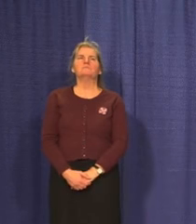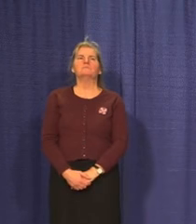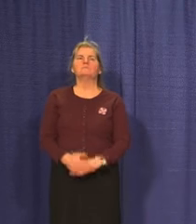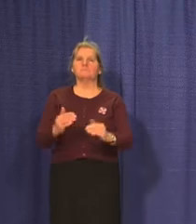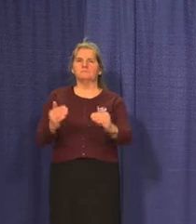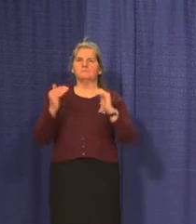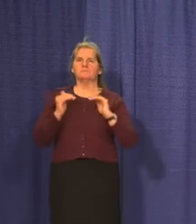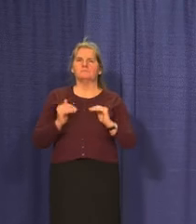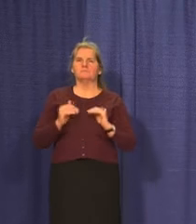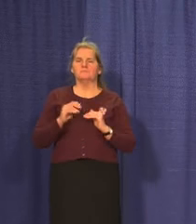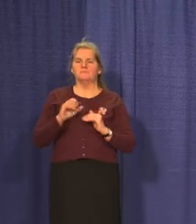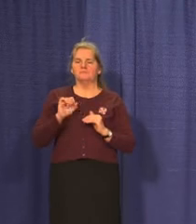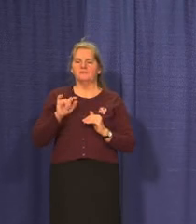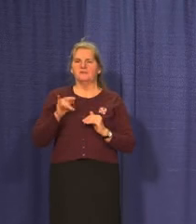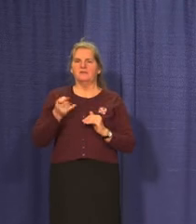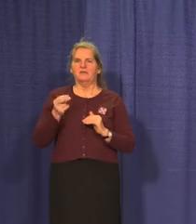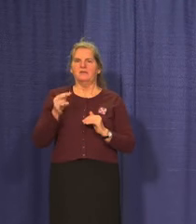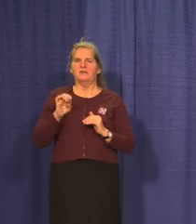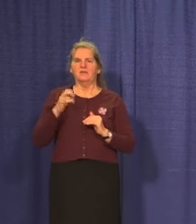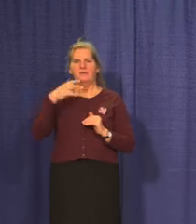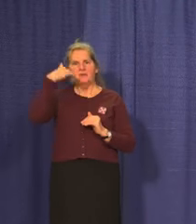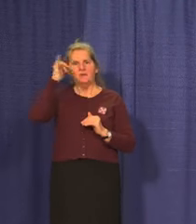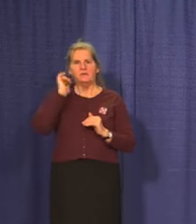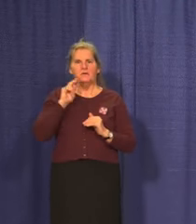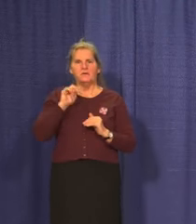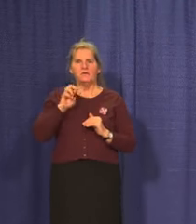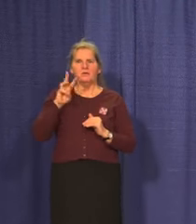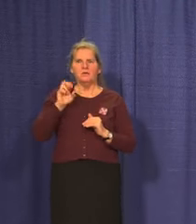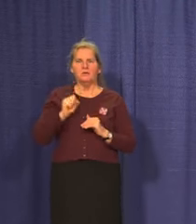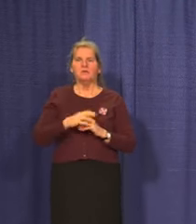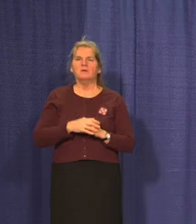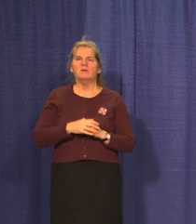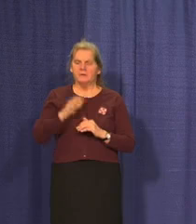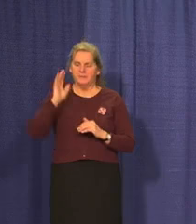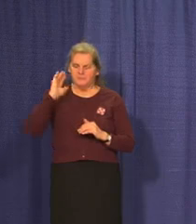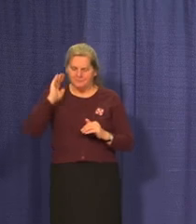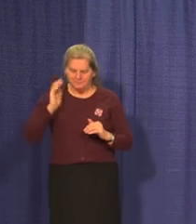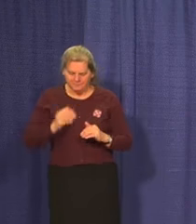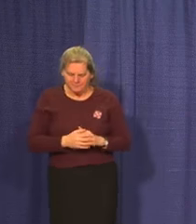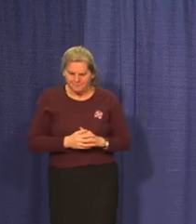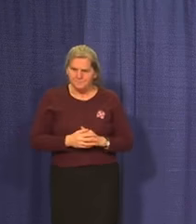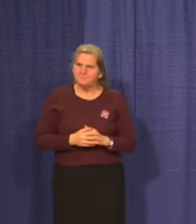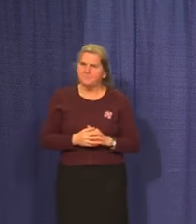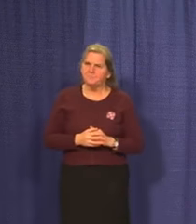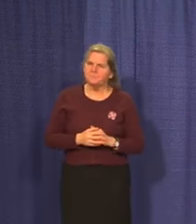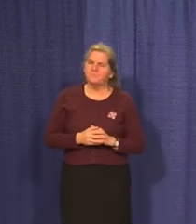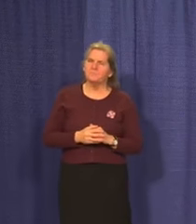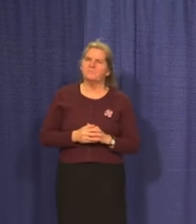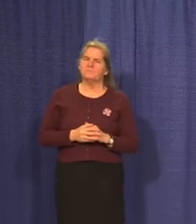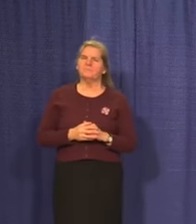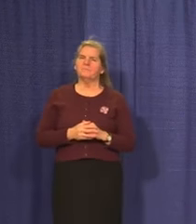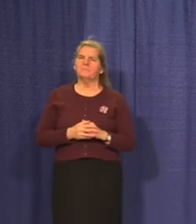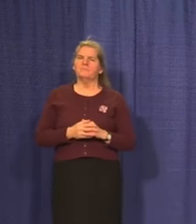WE WILL NEXT GO TO STEPHANIE WITH THE YUKON NEWS. YES, I AM WONDERING IF THE